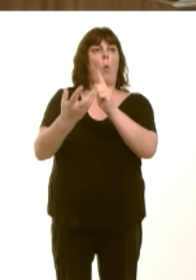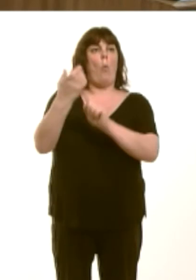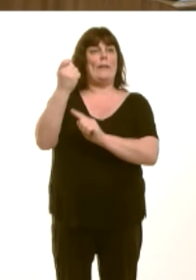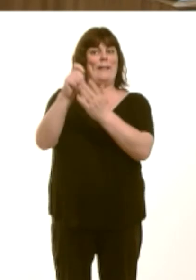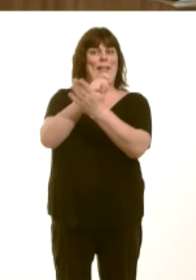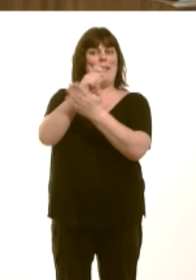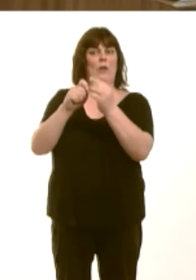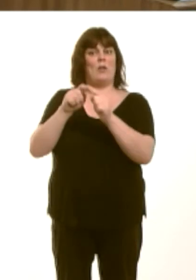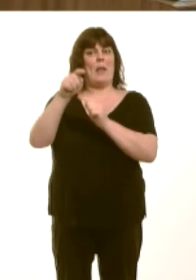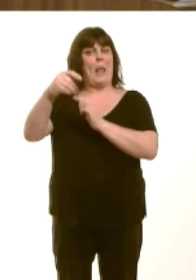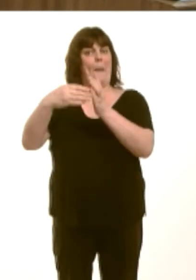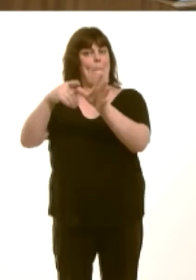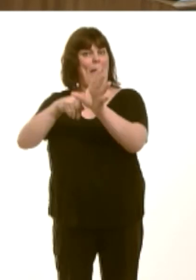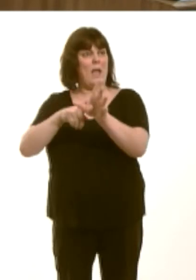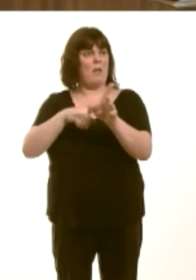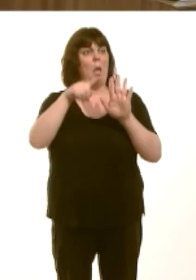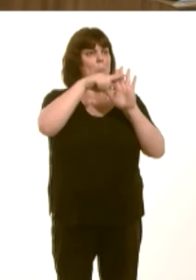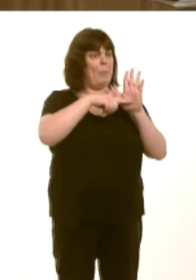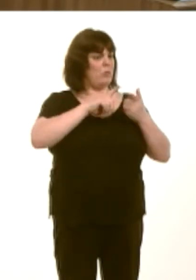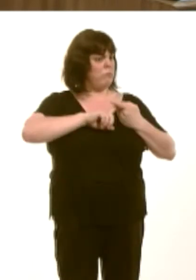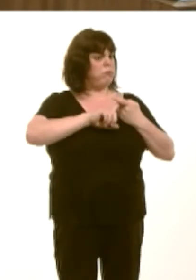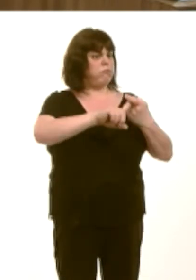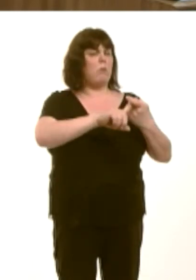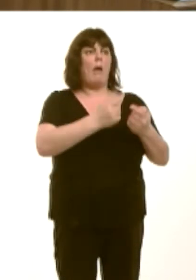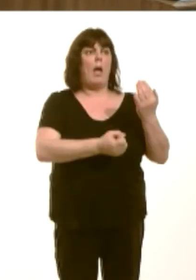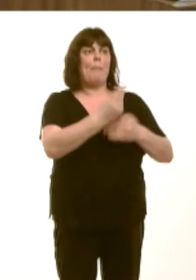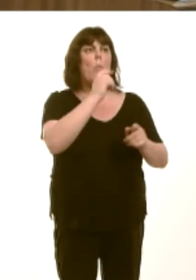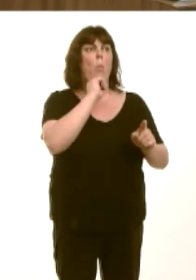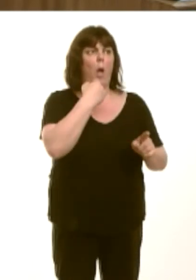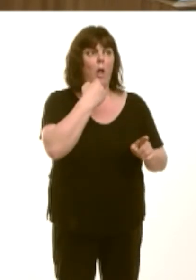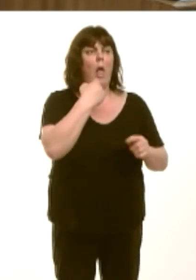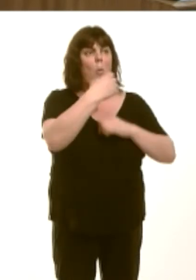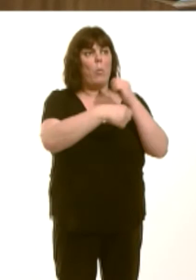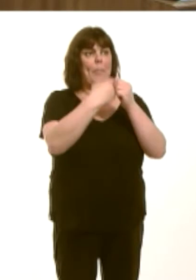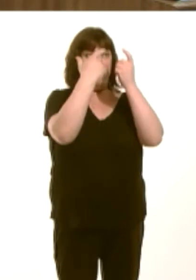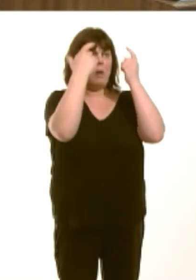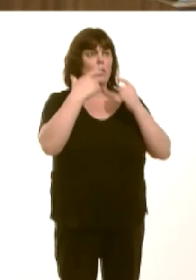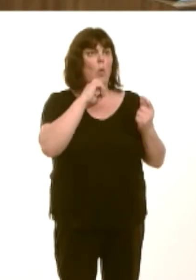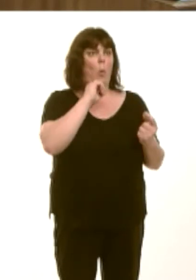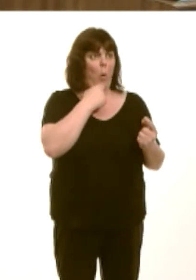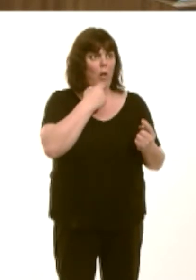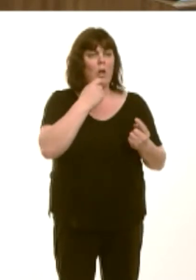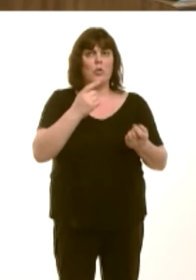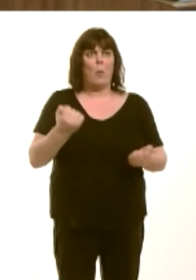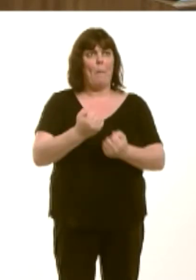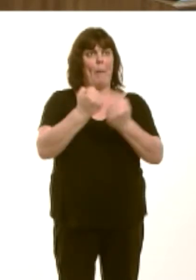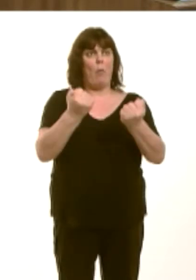will be taken forward and will be legislated on so that those powers and responsibilities can come here to the Senedd?